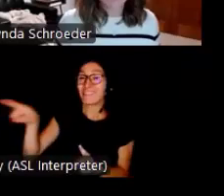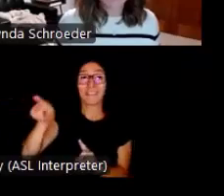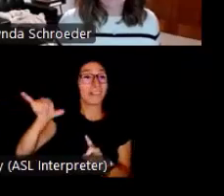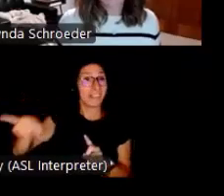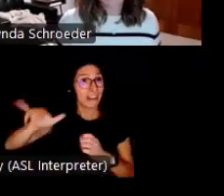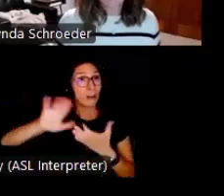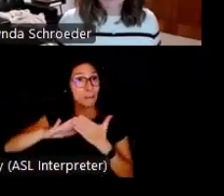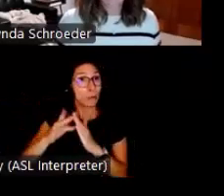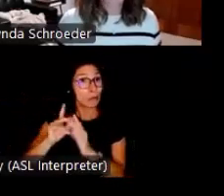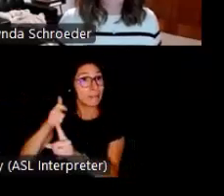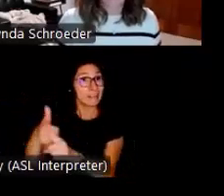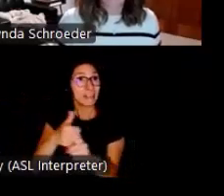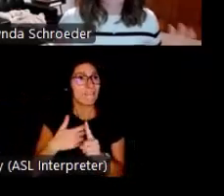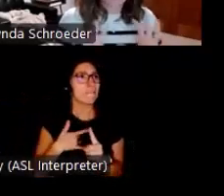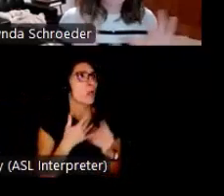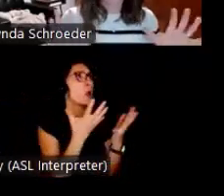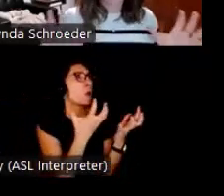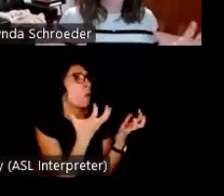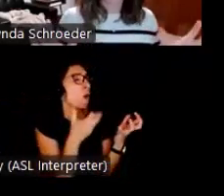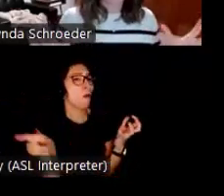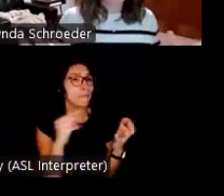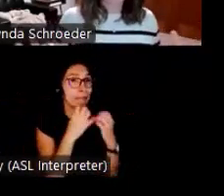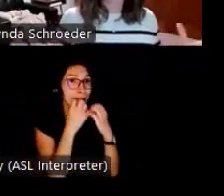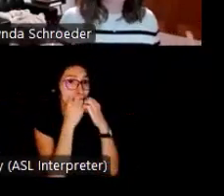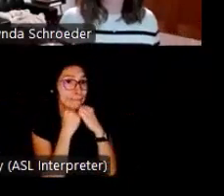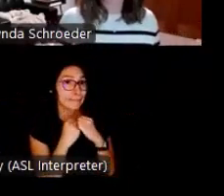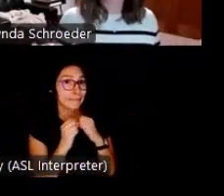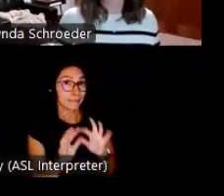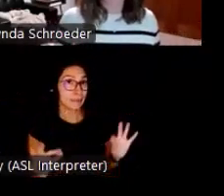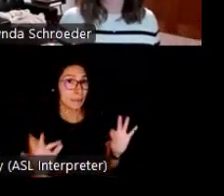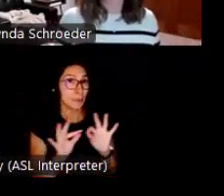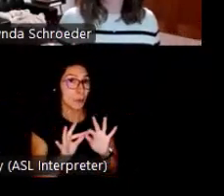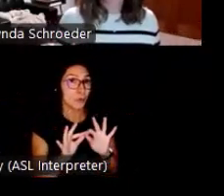Engage rural, whatever rural happens to mean for you,